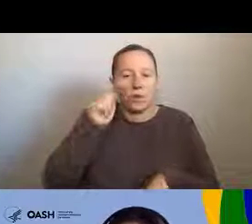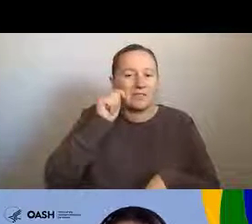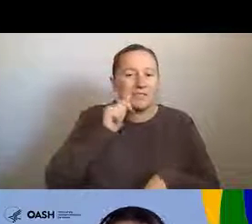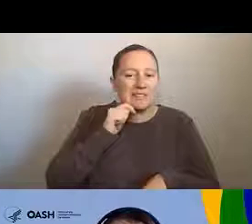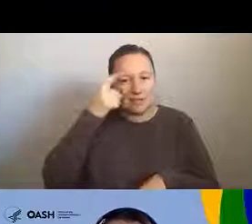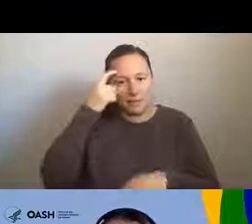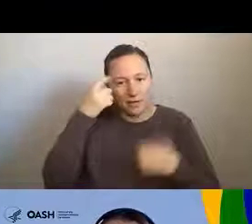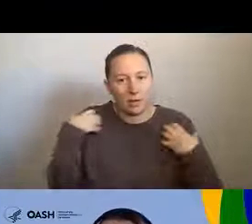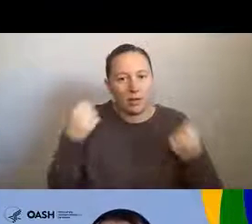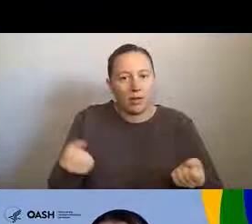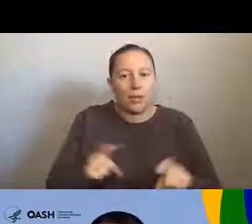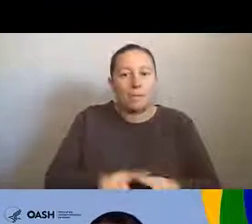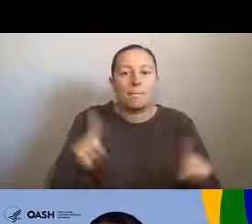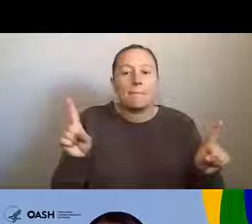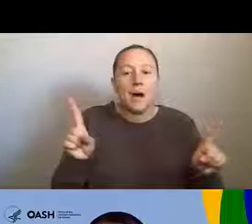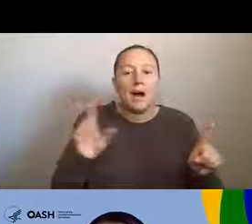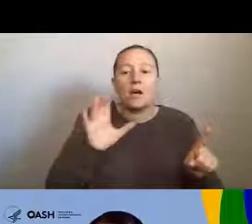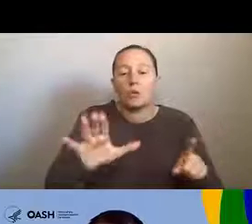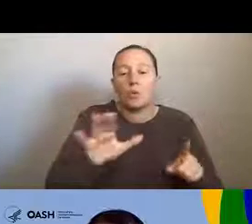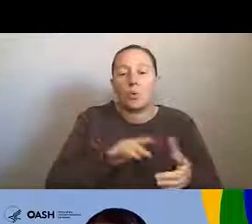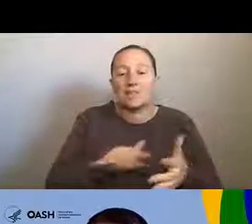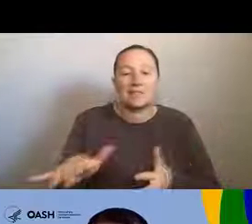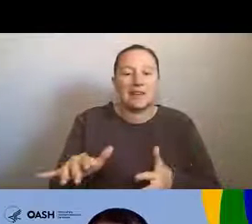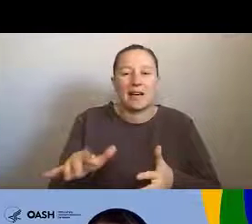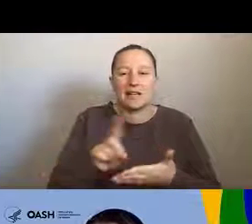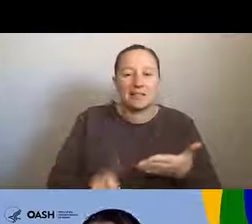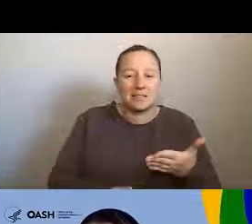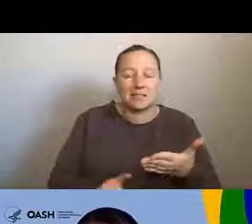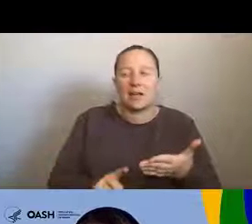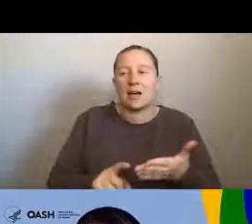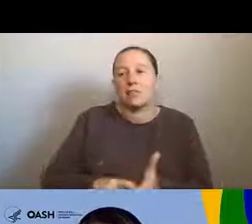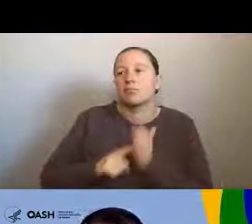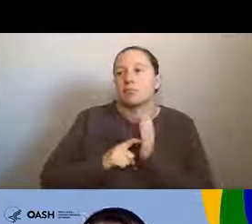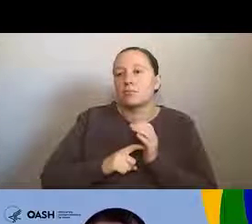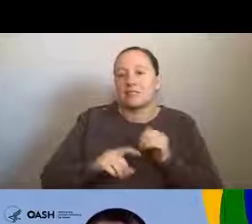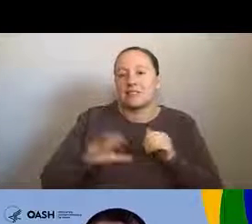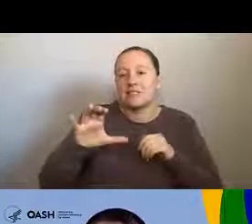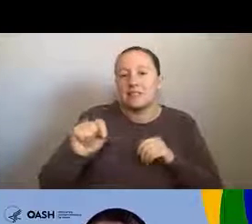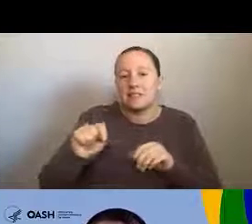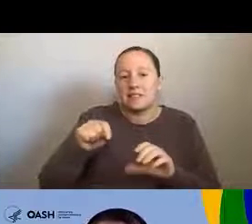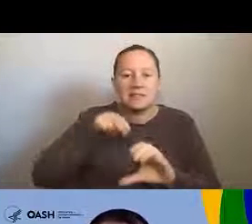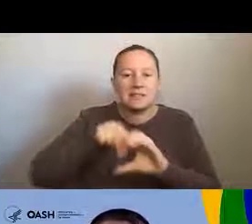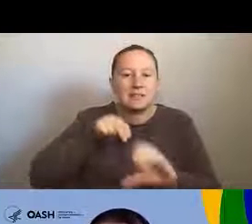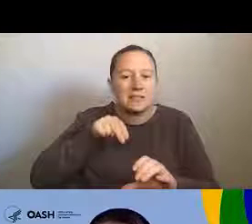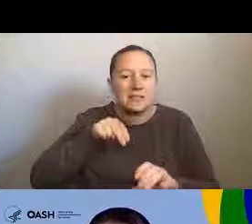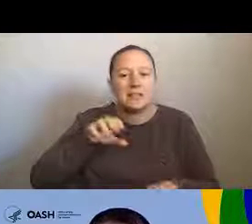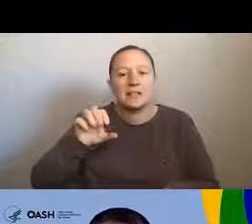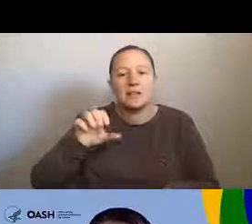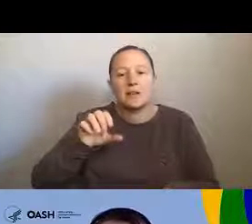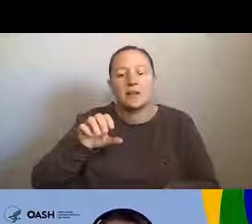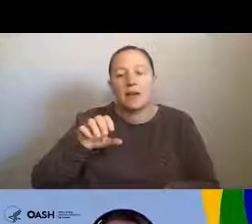but your study design also calls for a CT scan and collection of saliva samples to test